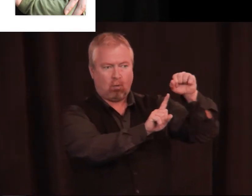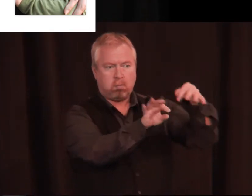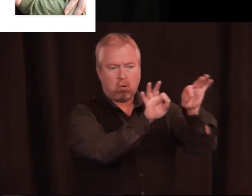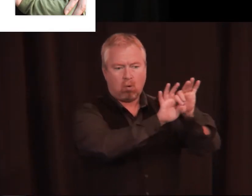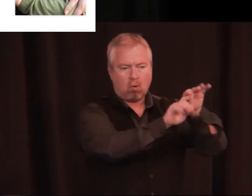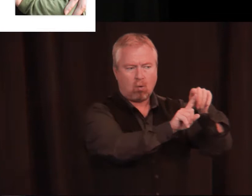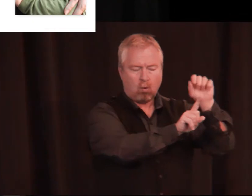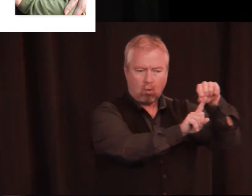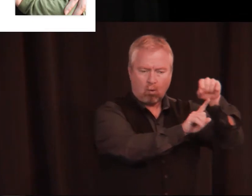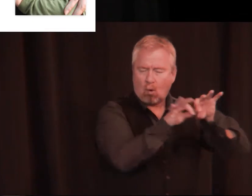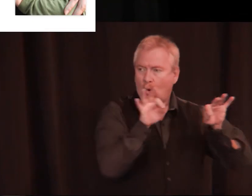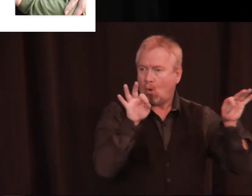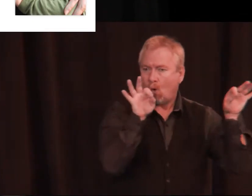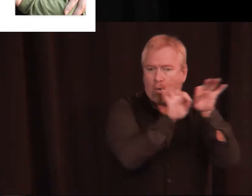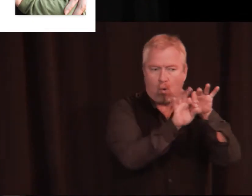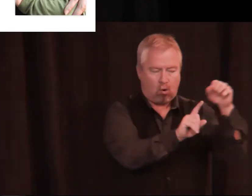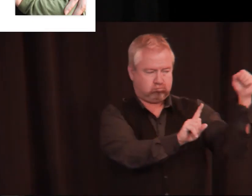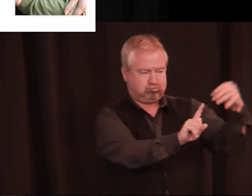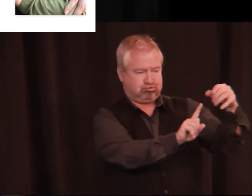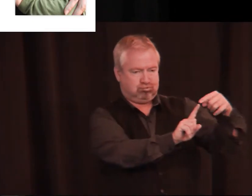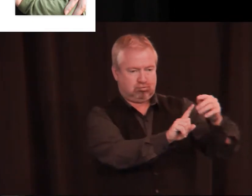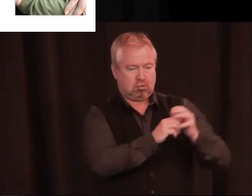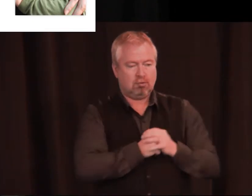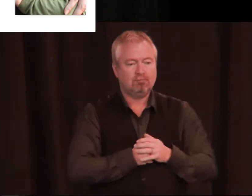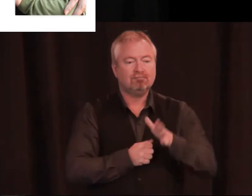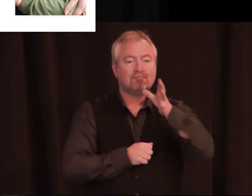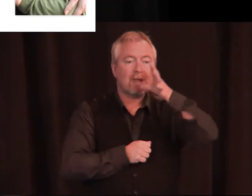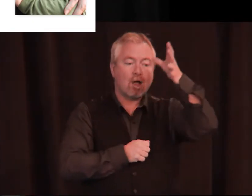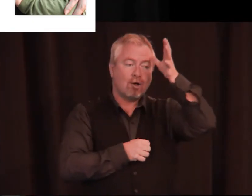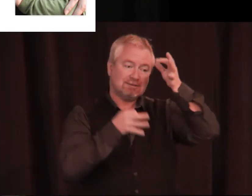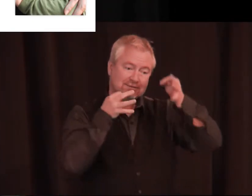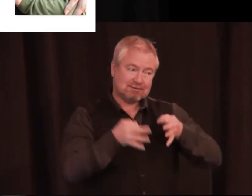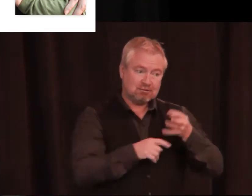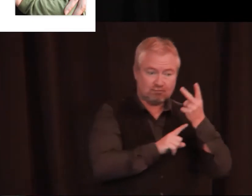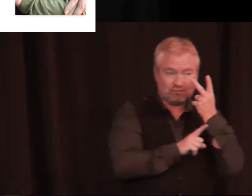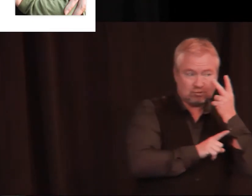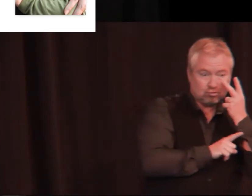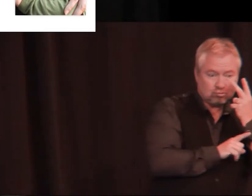And if a parent chooses to use a visual language, that is wonderful because they are getting